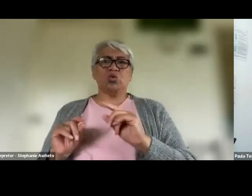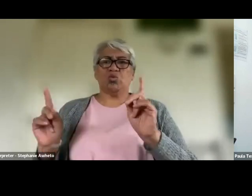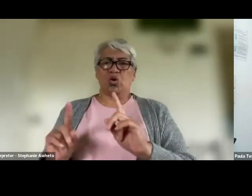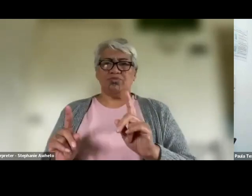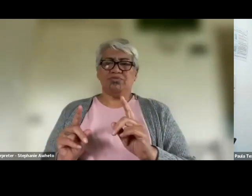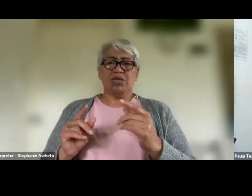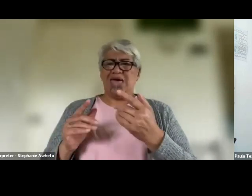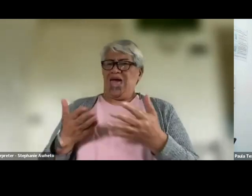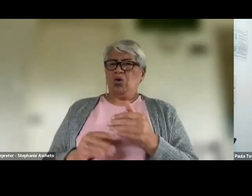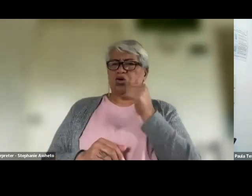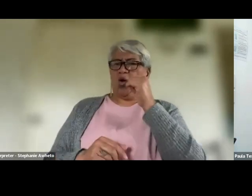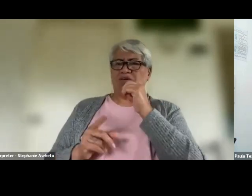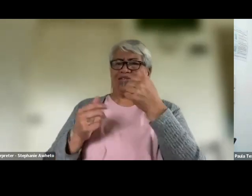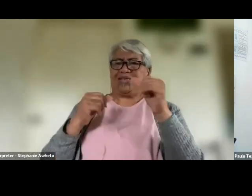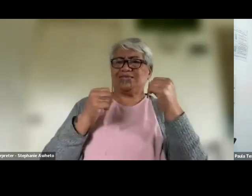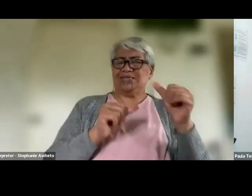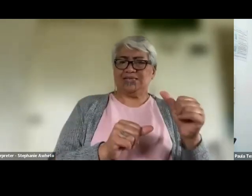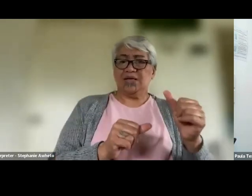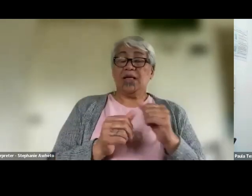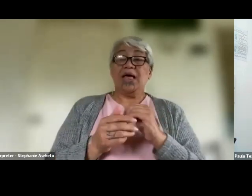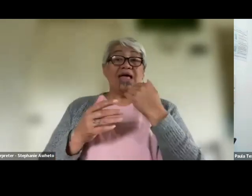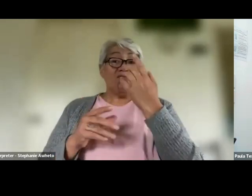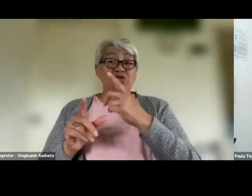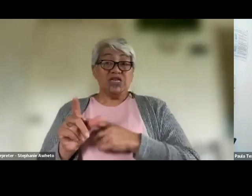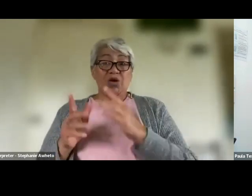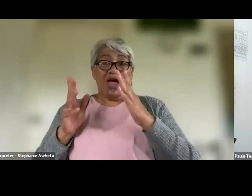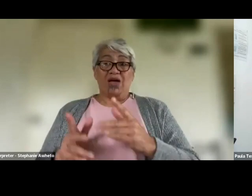We then each year have to report to Parliament on that